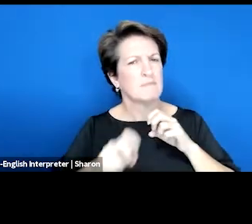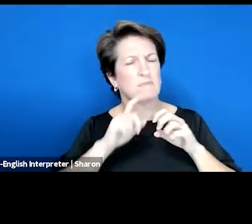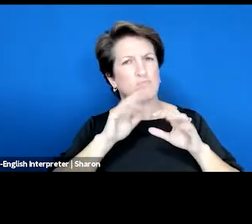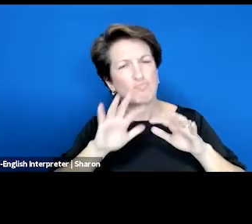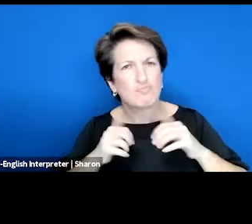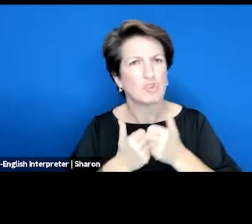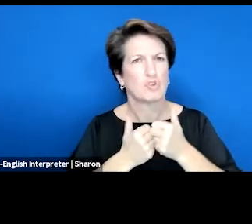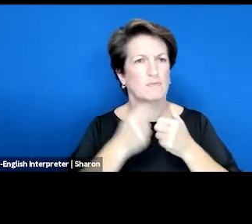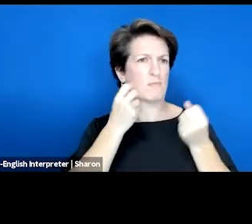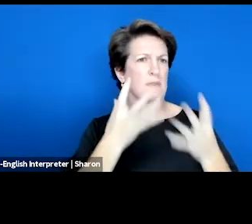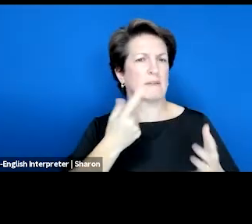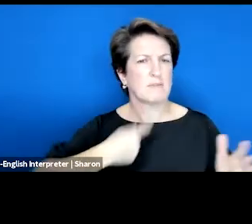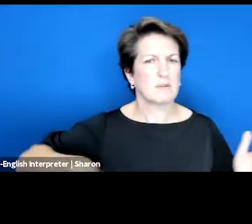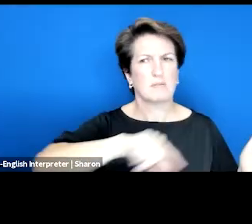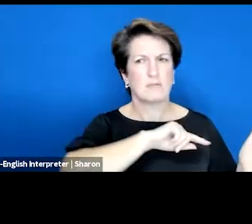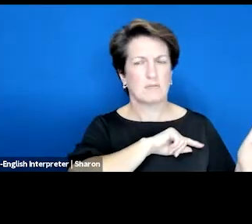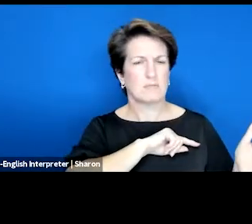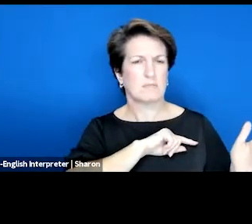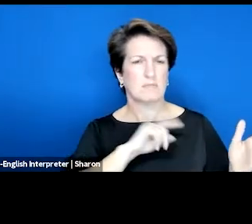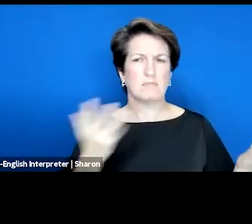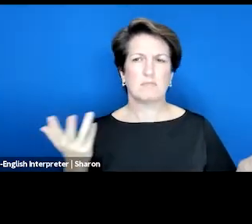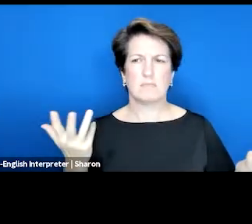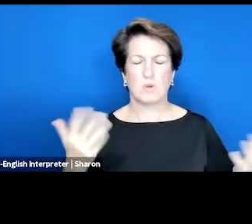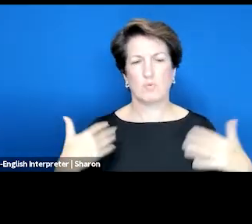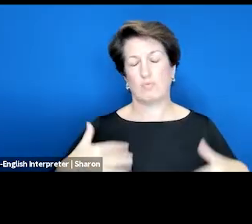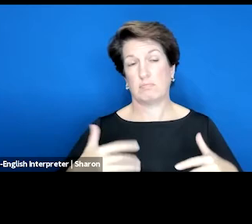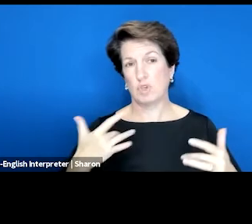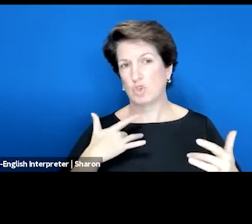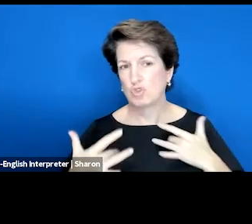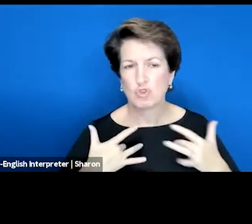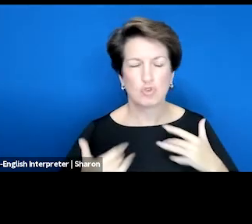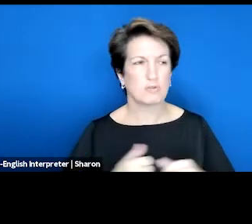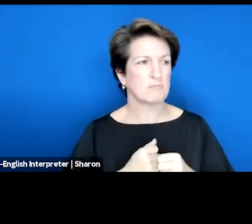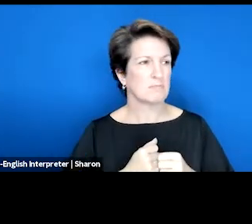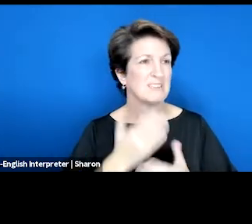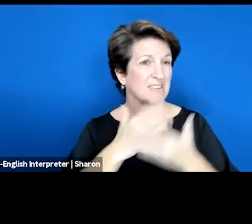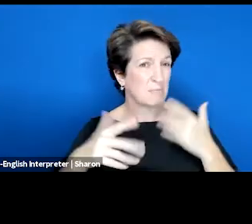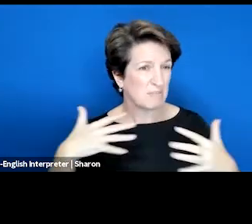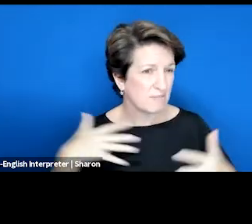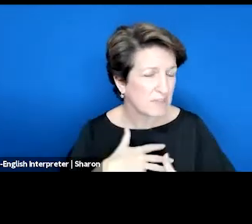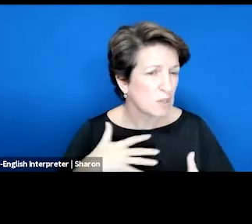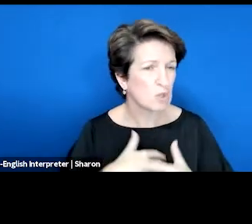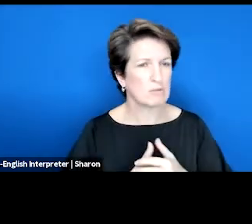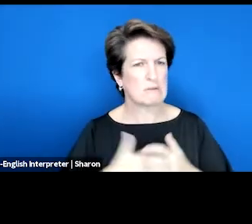you have any questions, again please put them in the chat for the Q and A, Rebecca will shoo them up to ask on your behalf. Lastly, we